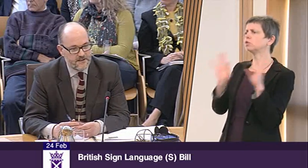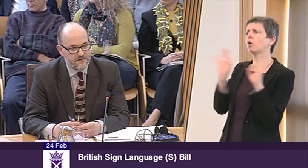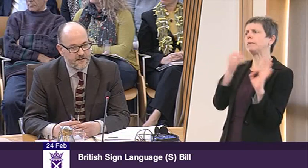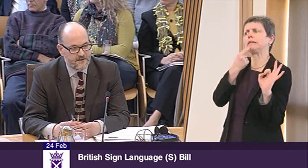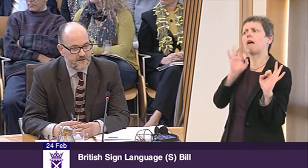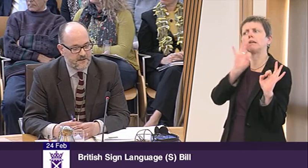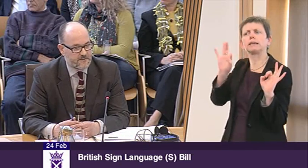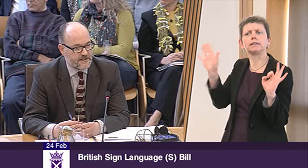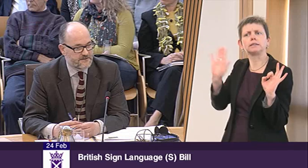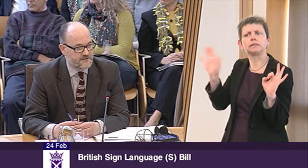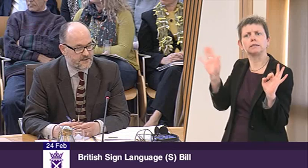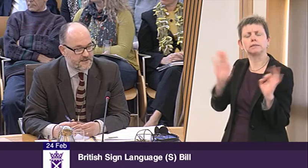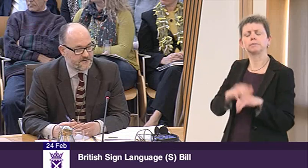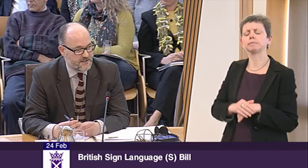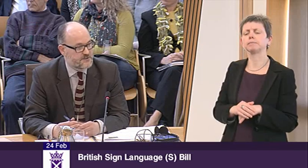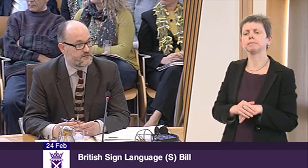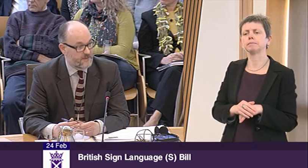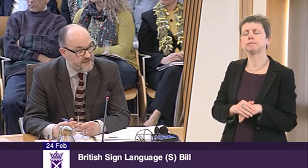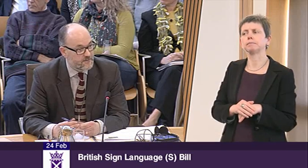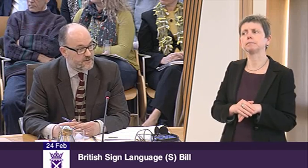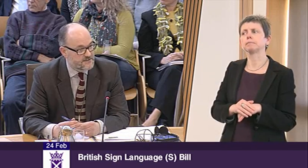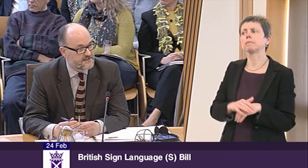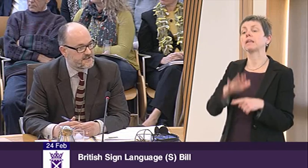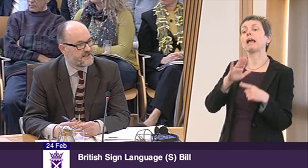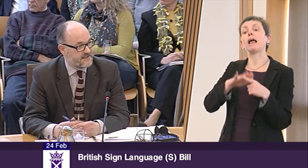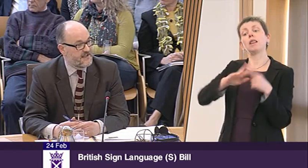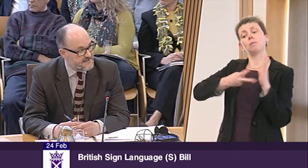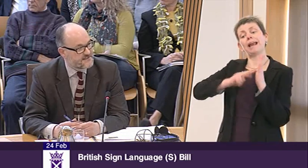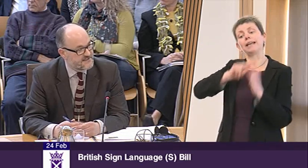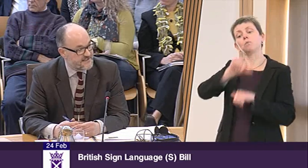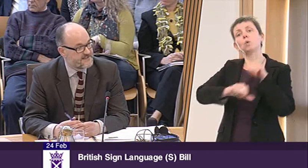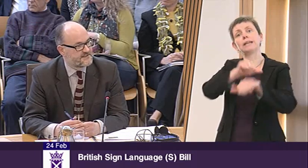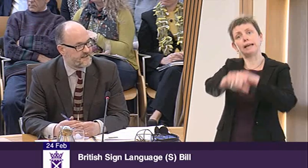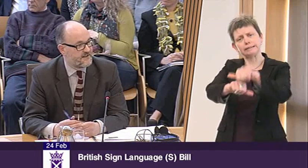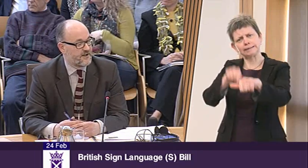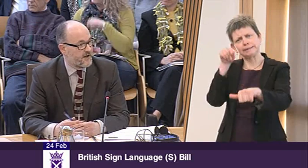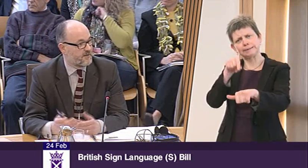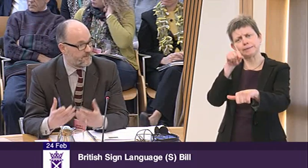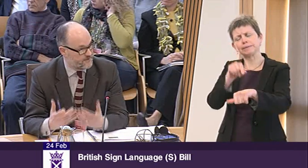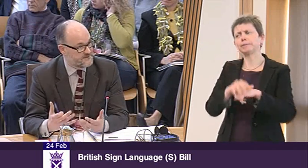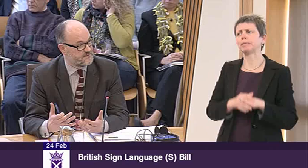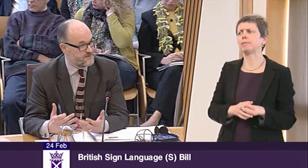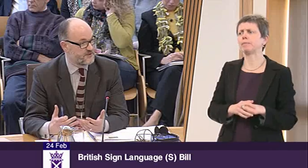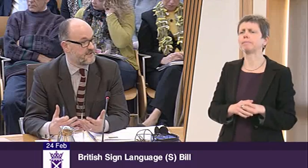The key thing about the planning process is that it is participatory. I was delighted